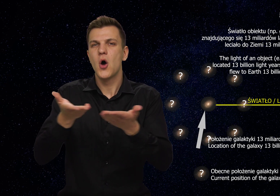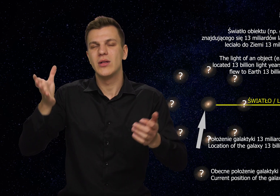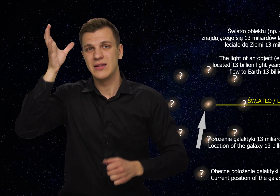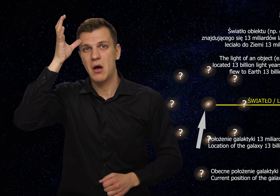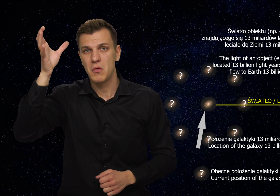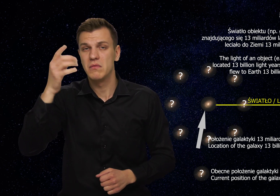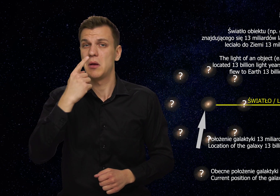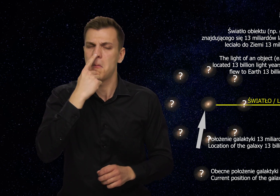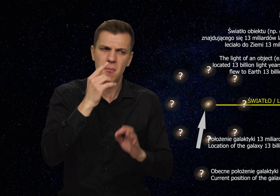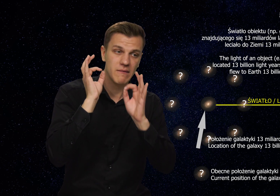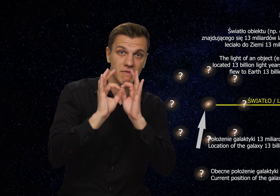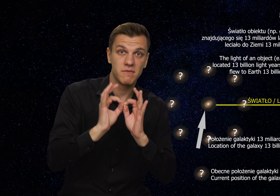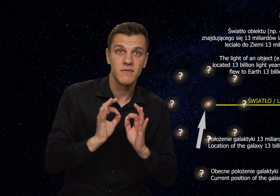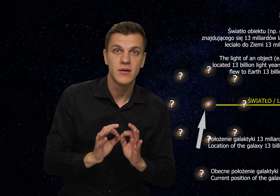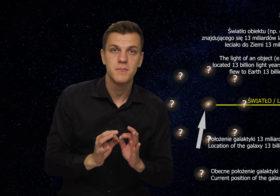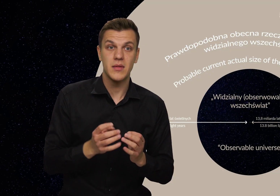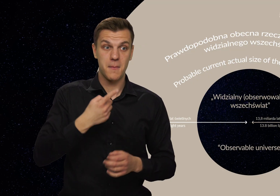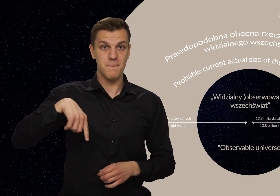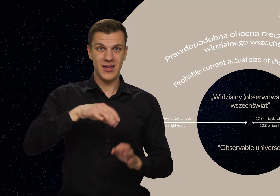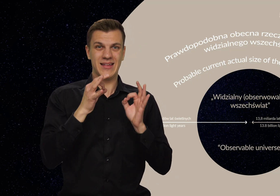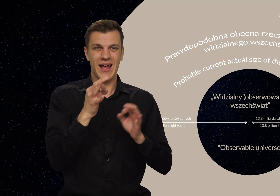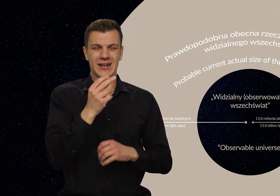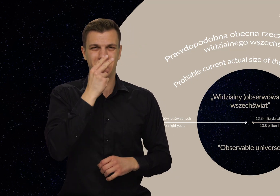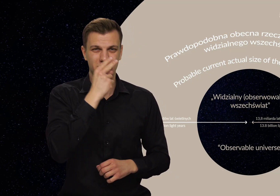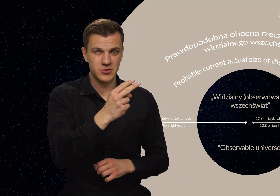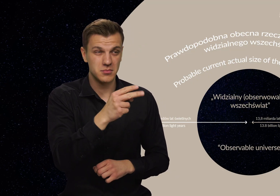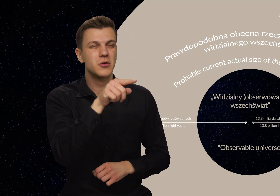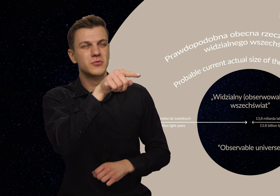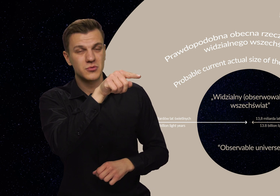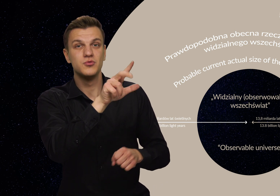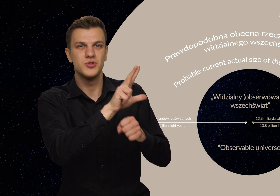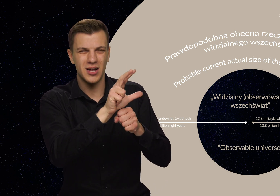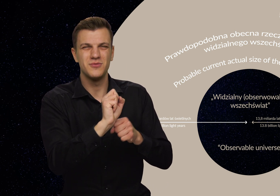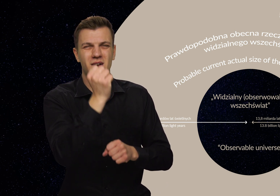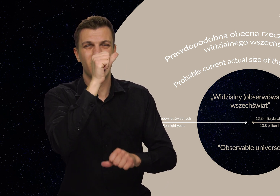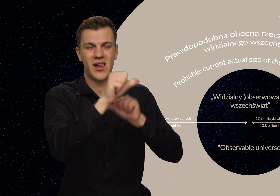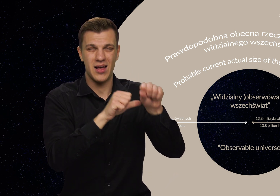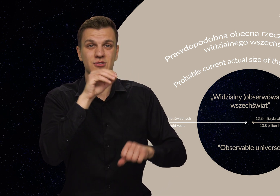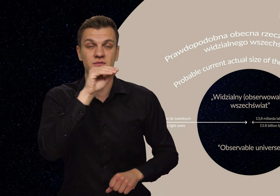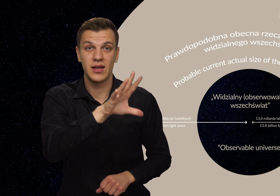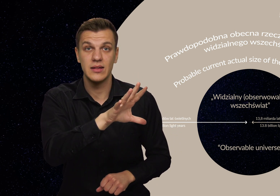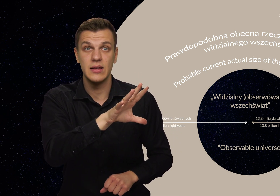Scientists have calculated that what we see is 13 billion light years away,